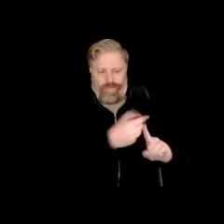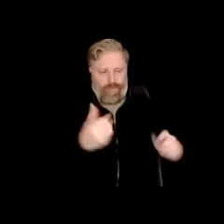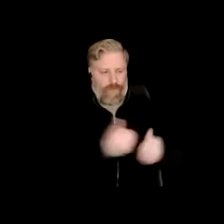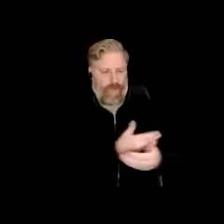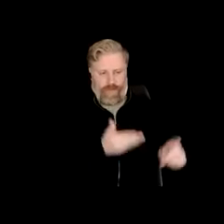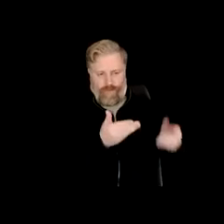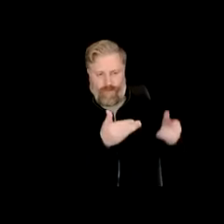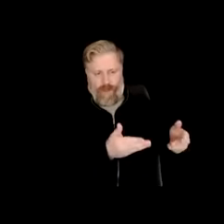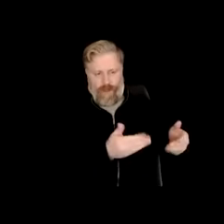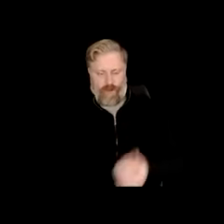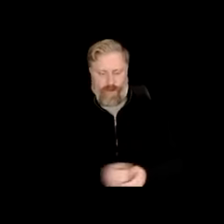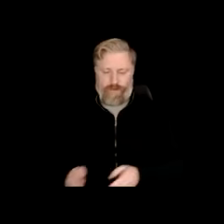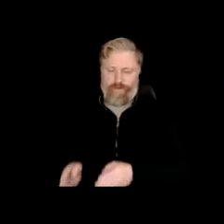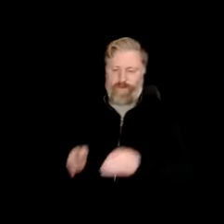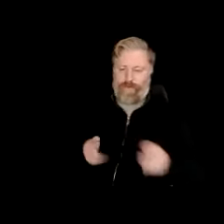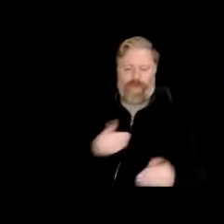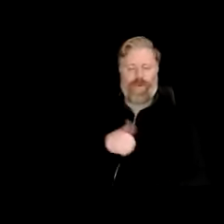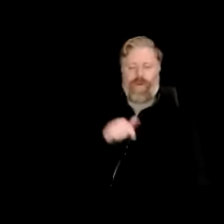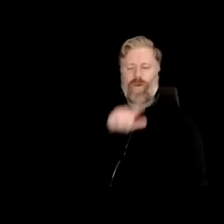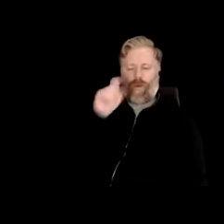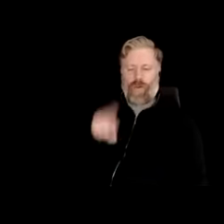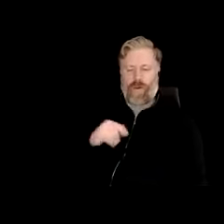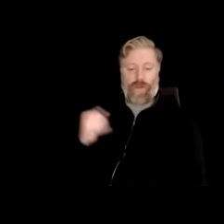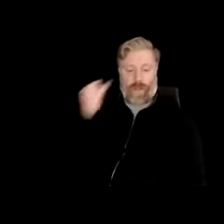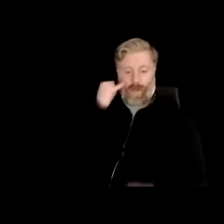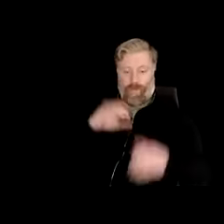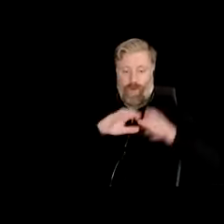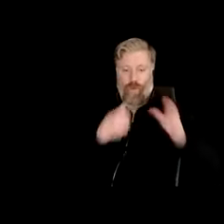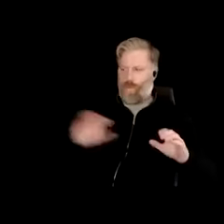[Scott] There's another question. Are groups that are not fiscally-sponsored by another organization